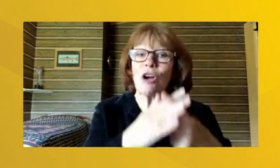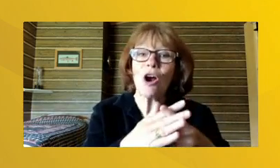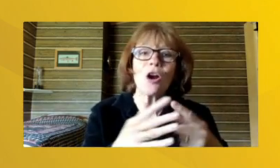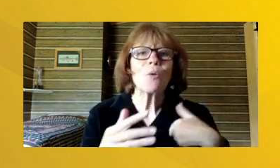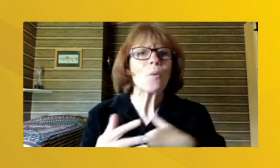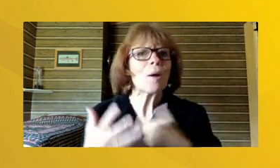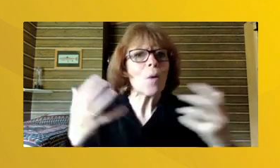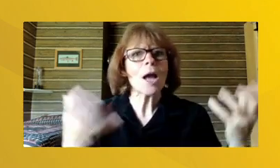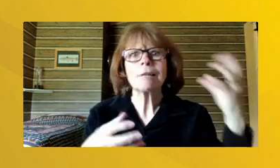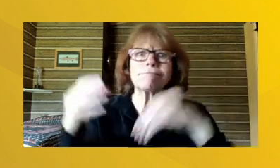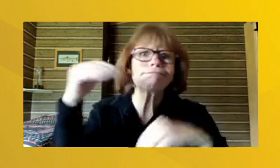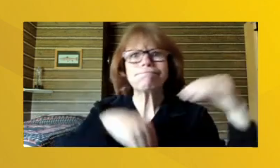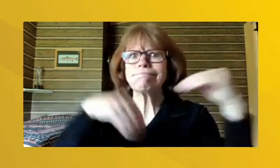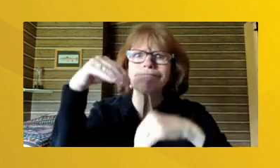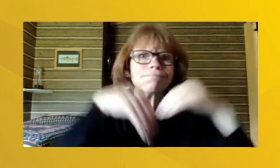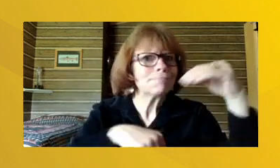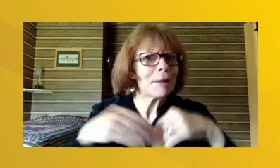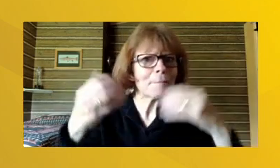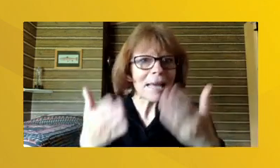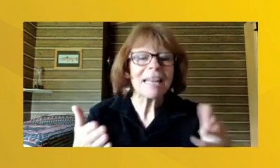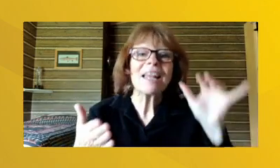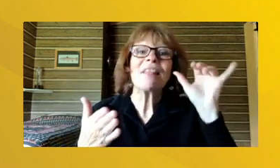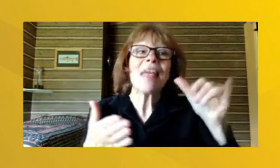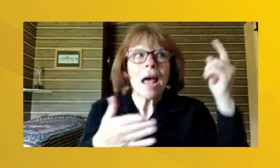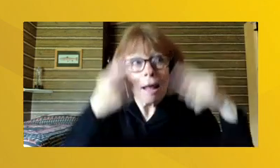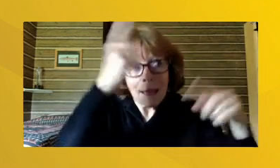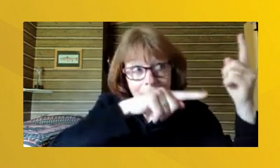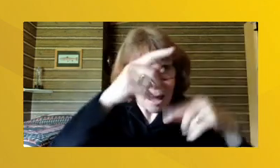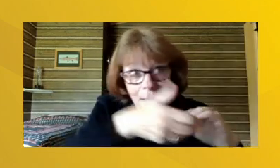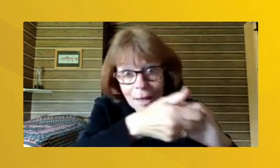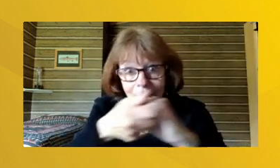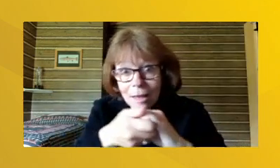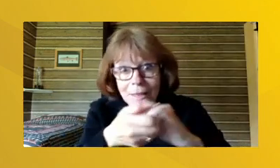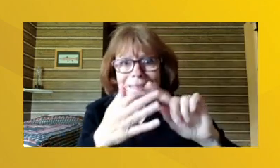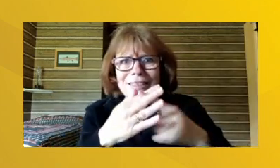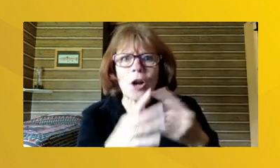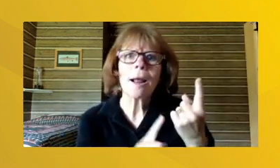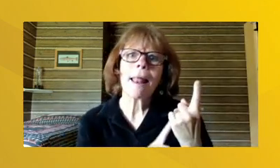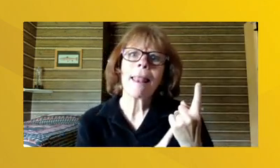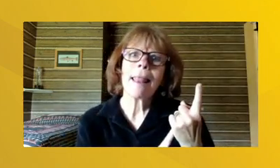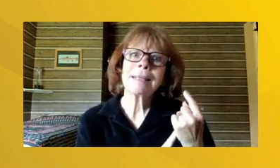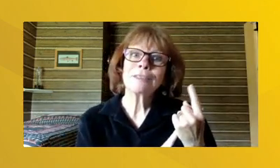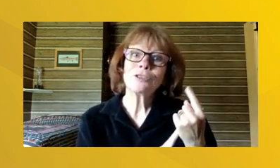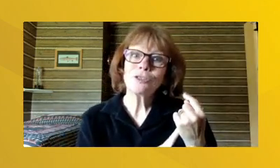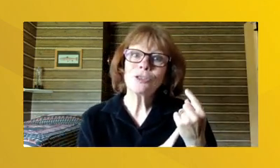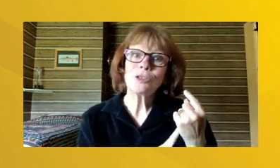This collaboration only started a year ago in response to what is known in the community